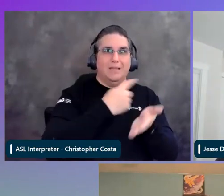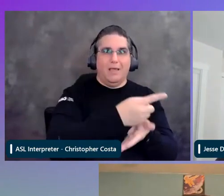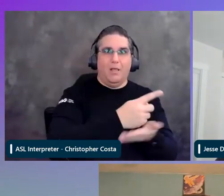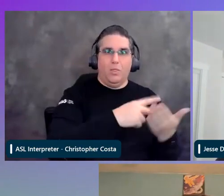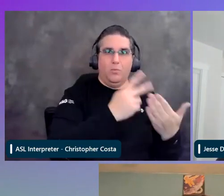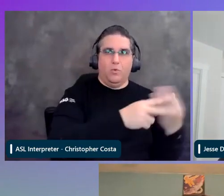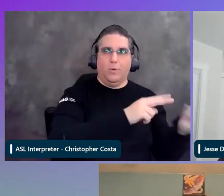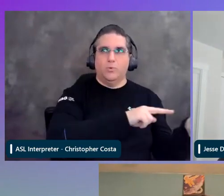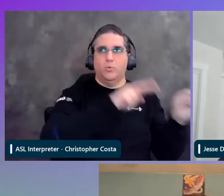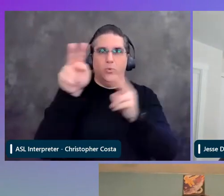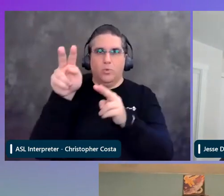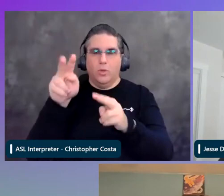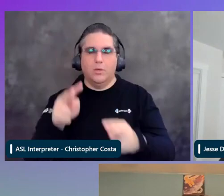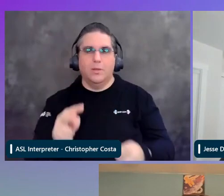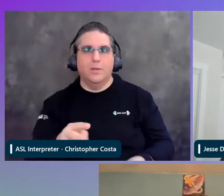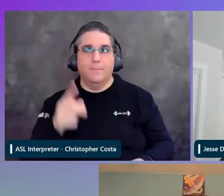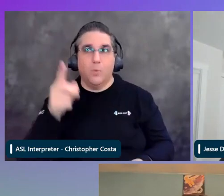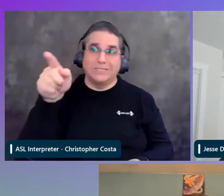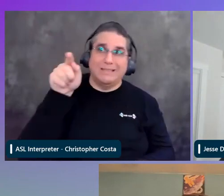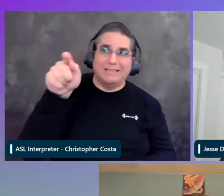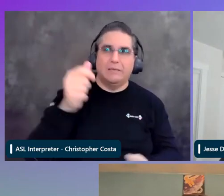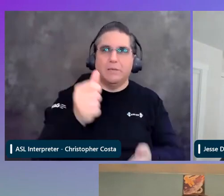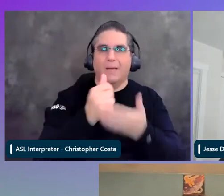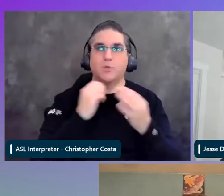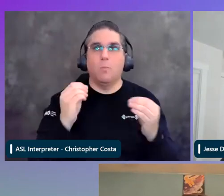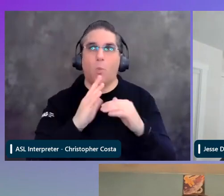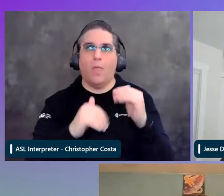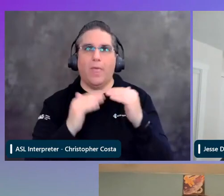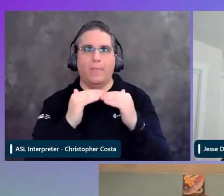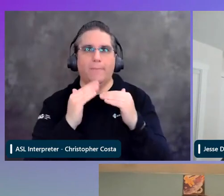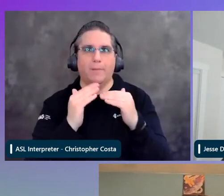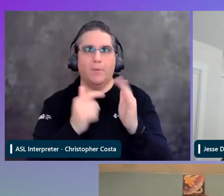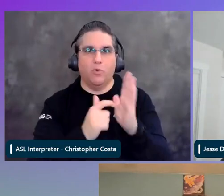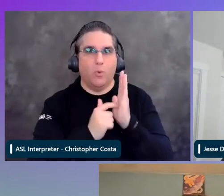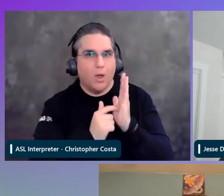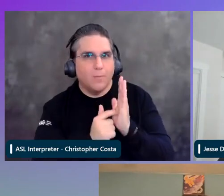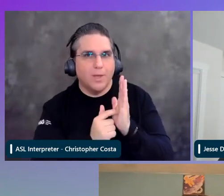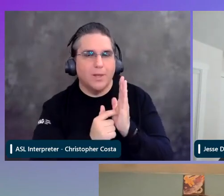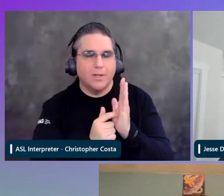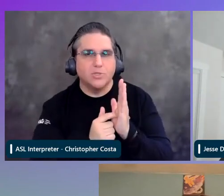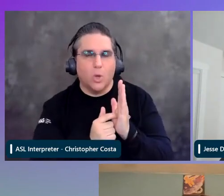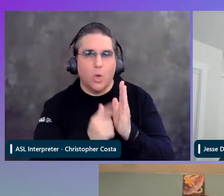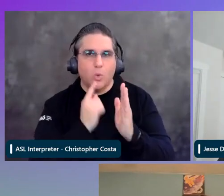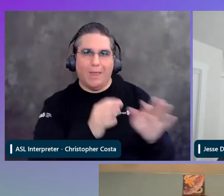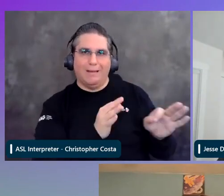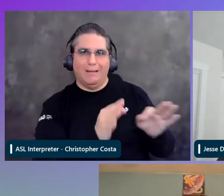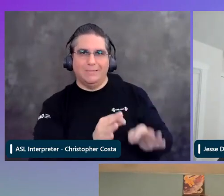accessibility key. And you can reference say, hey, I want my projects to be set up in this